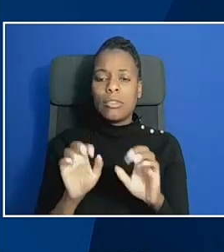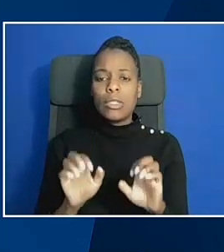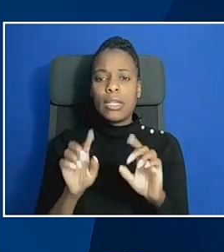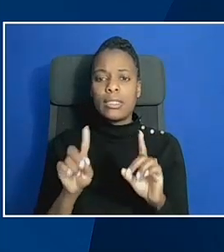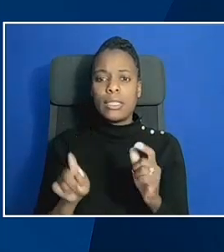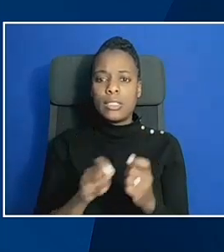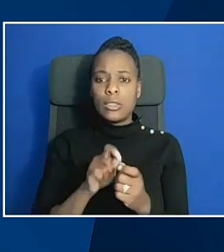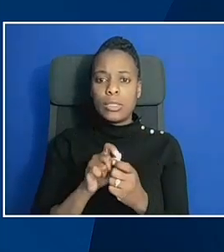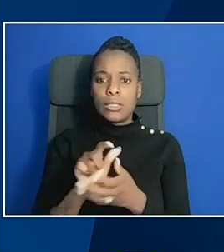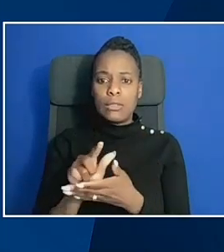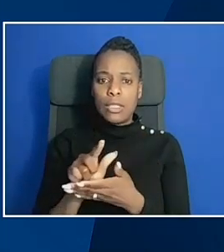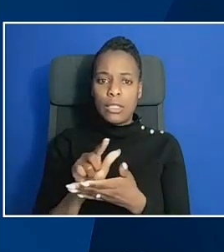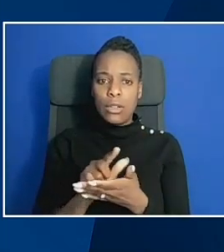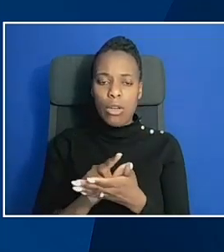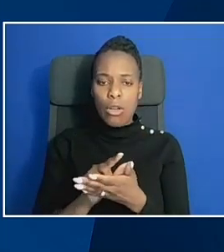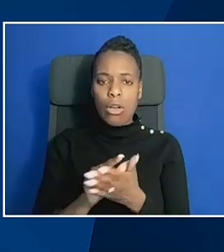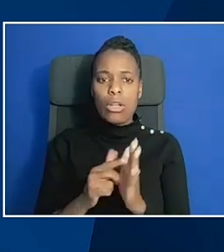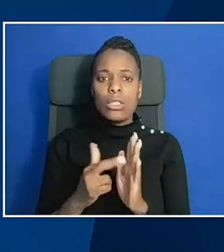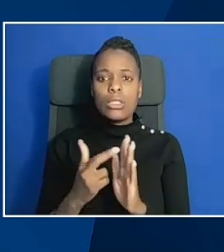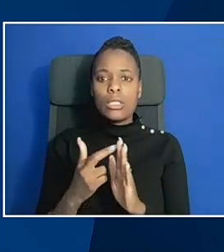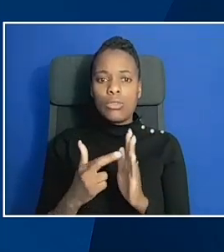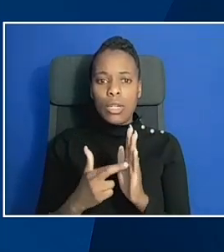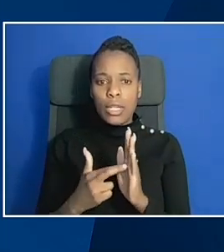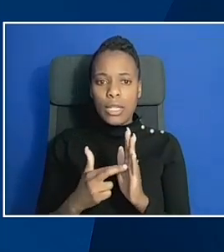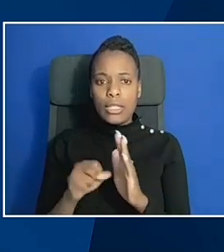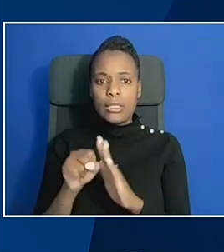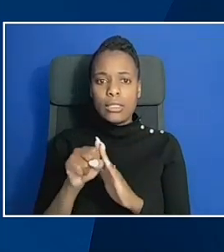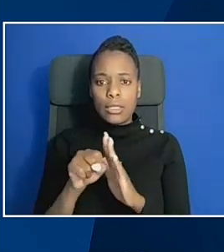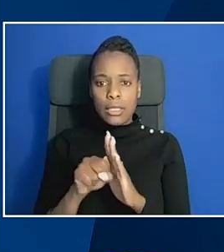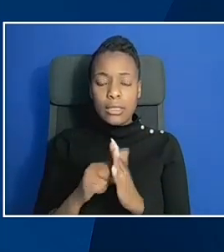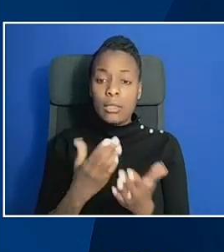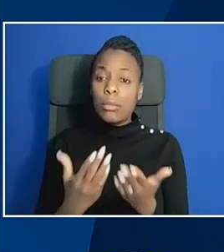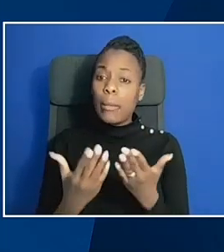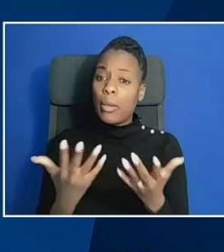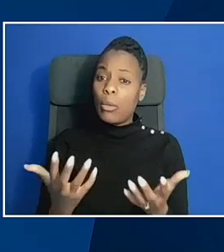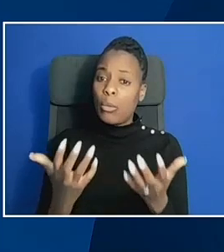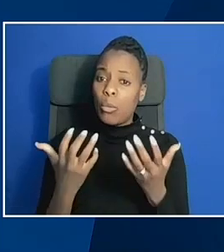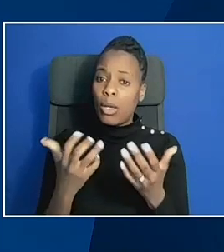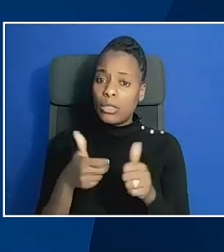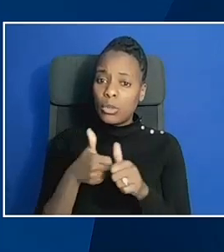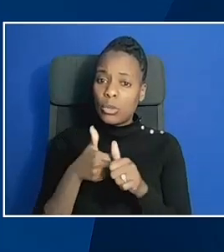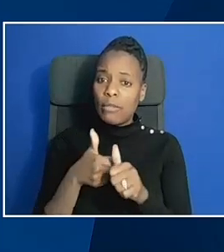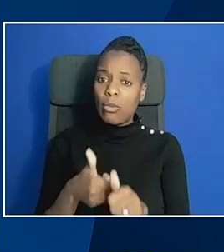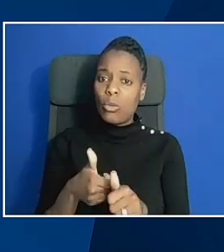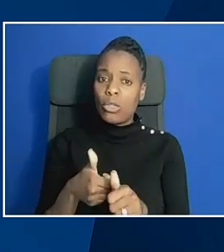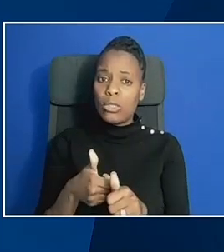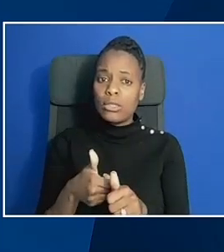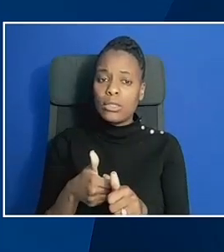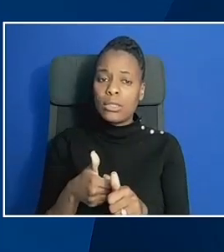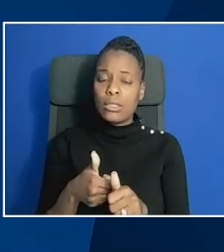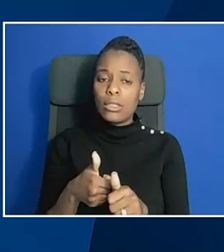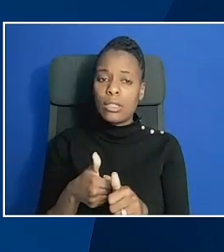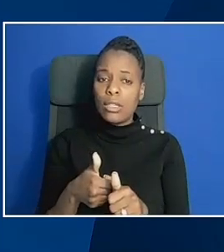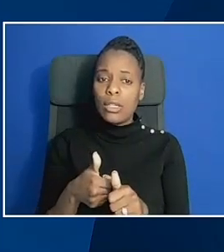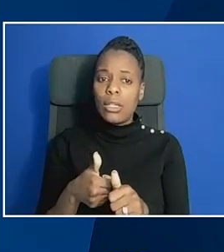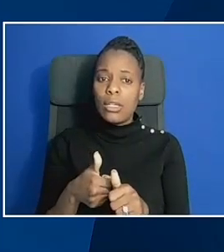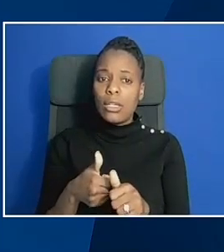regulations that states might want to enforce, even while a part of a reciprocity agreement.